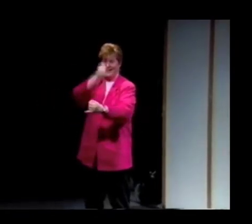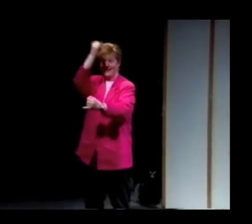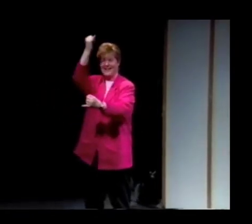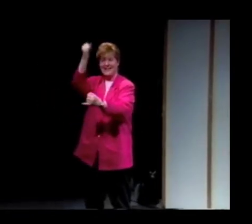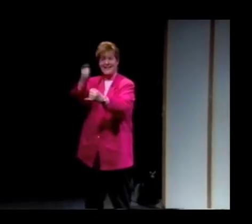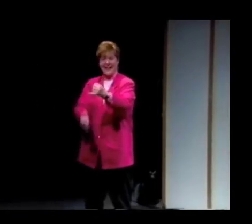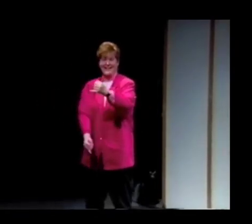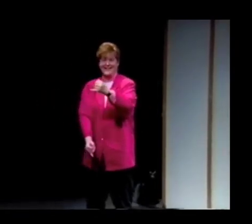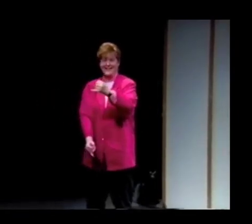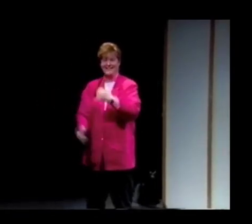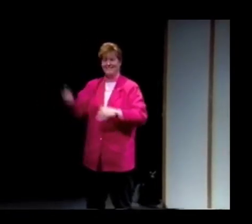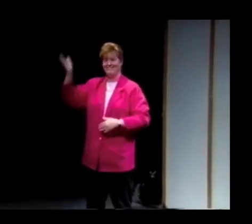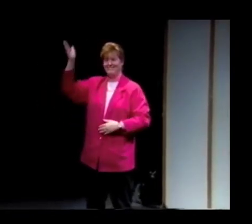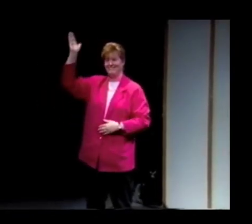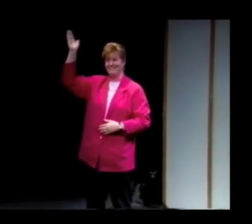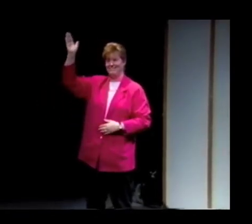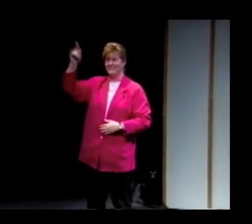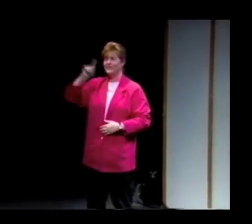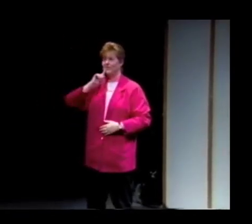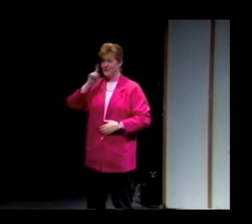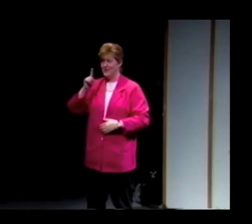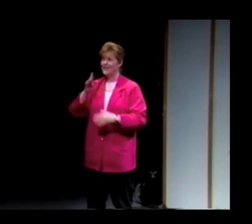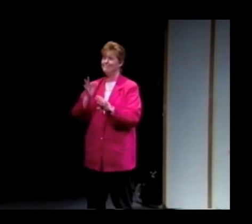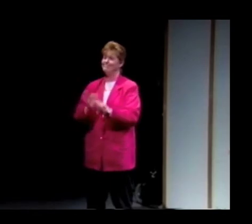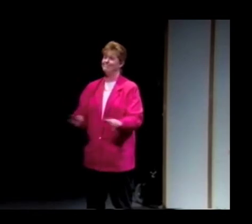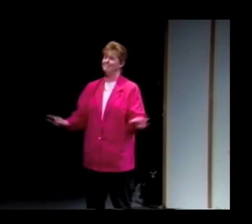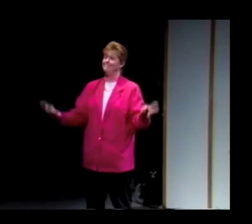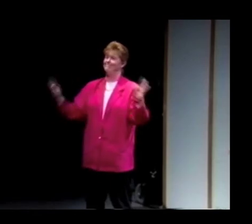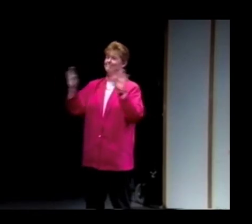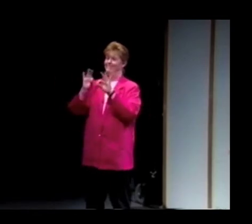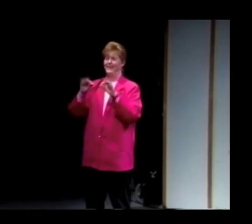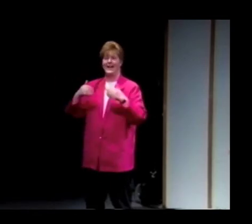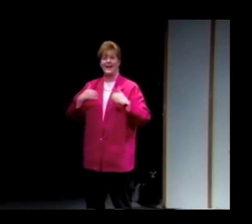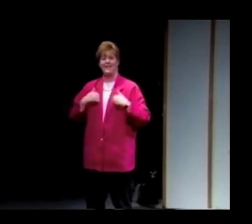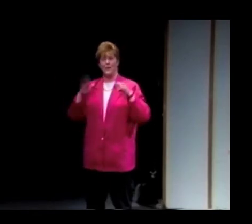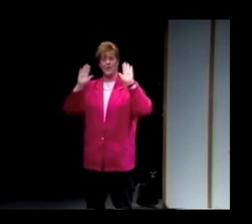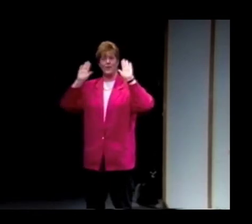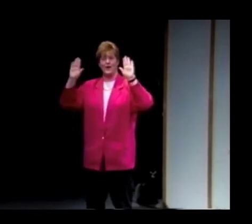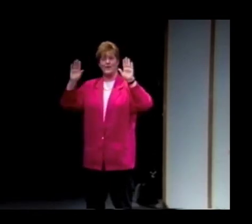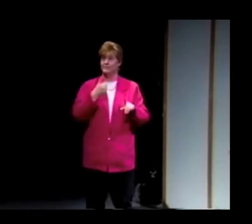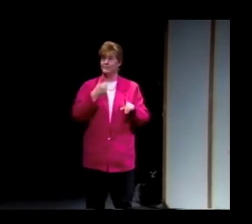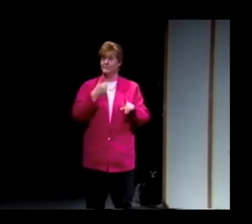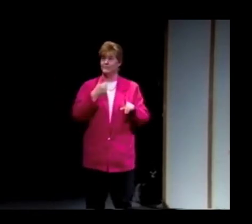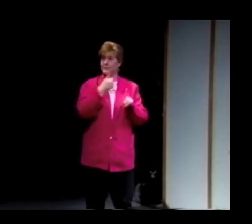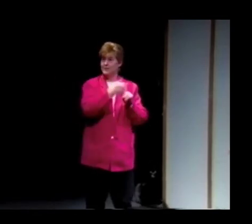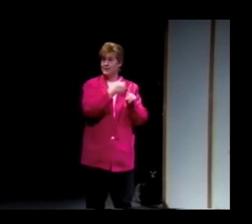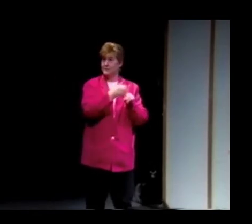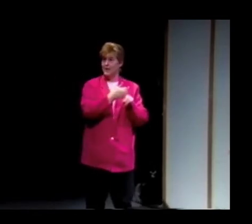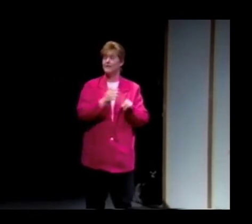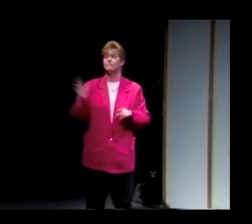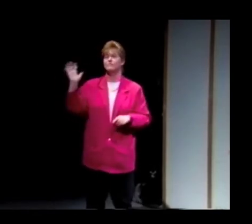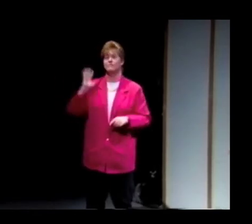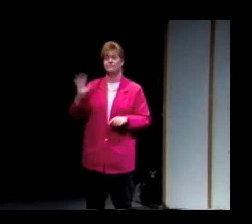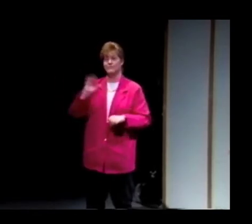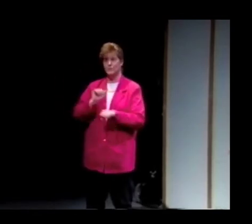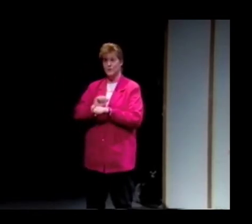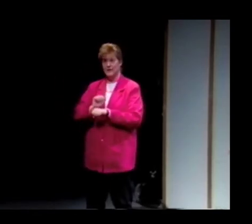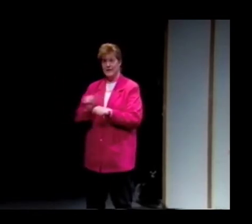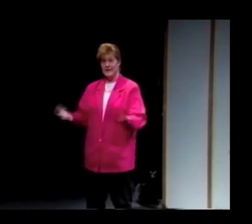TODAY IS OUR FINAL PRESENTATION OF THE ASL LECTURE SERIES, AND WE HAVE AN ABSOLUTELY WONDERFUL PERSON,